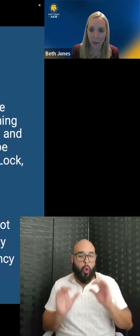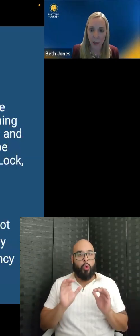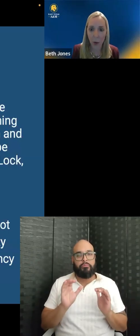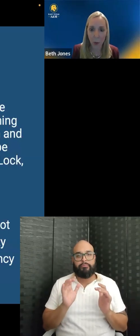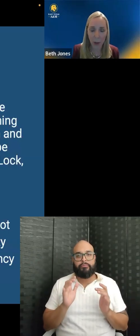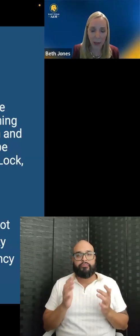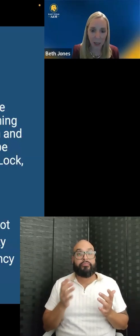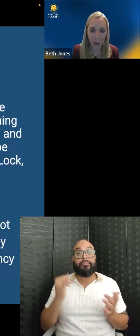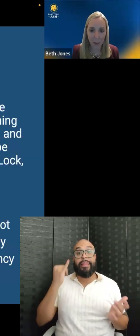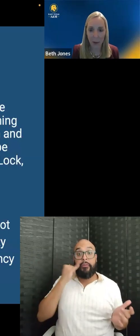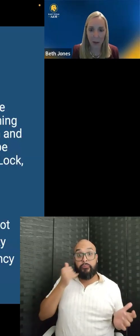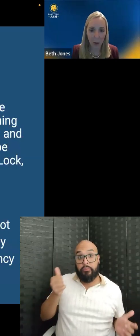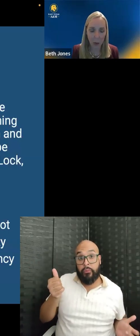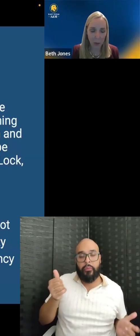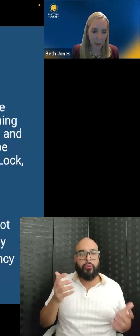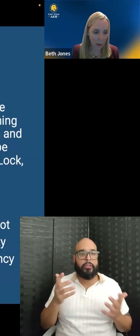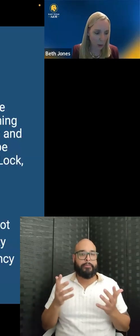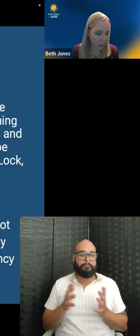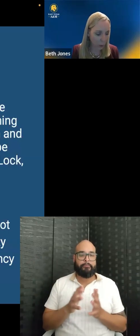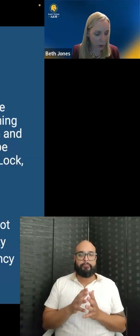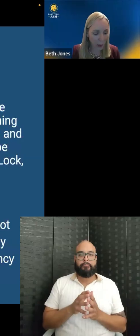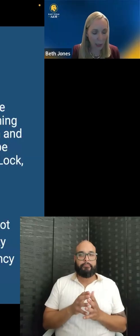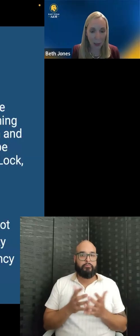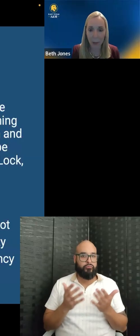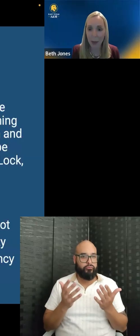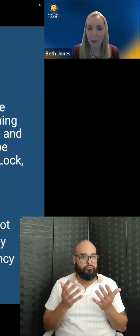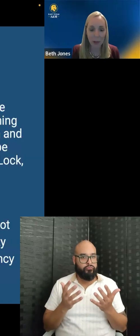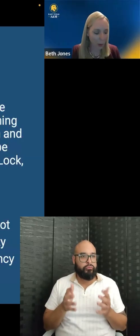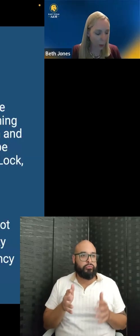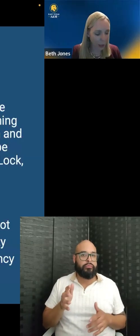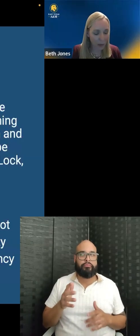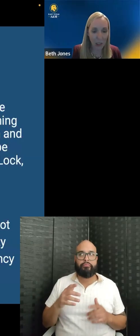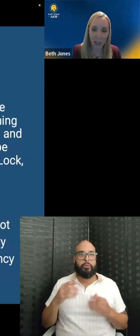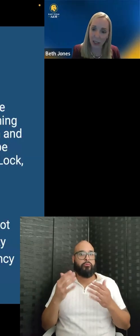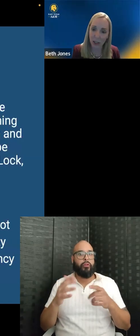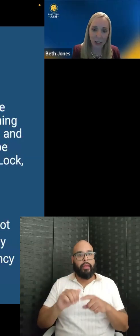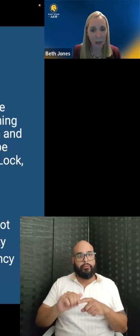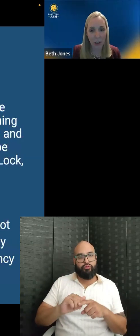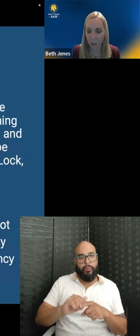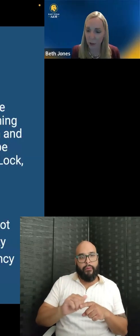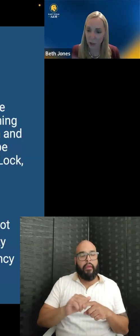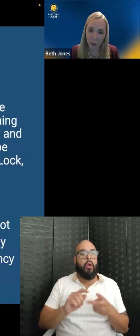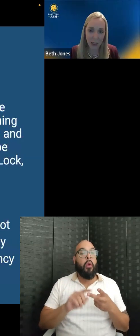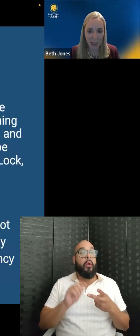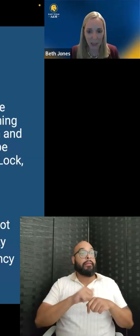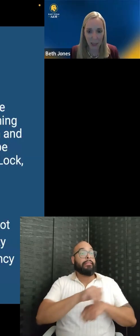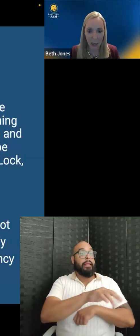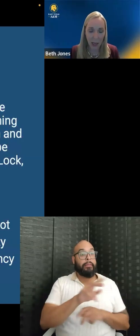if they go and they get a, we're training people to go get a vision and hearing screener before you do any testing.